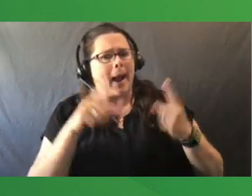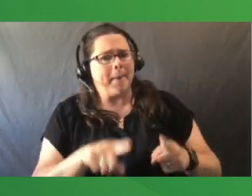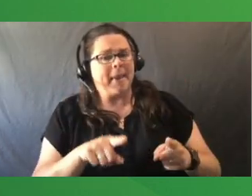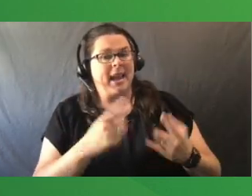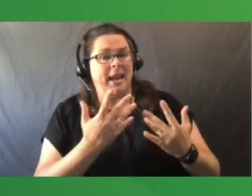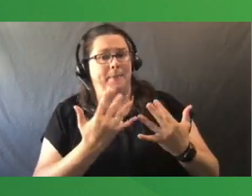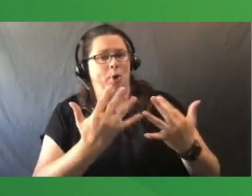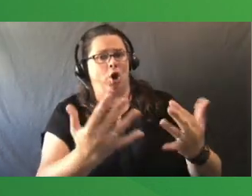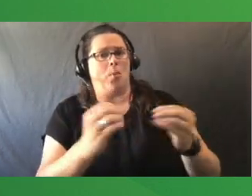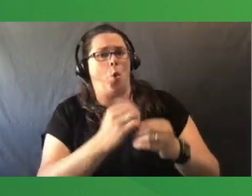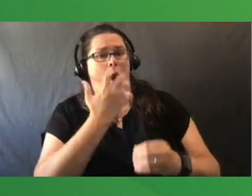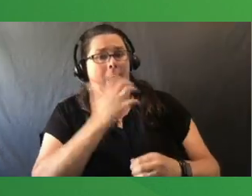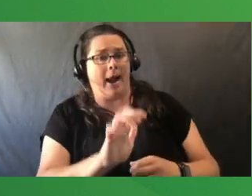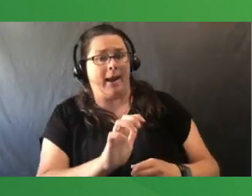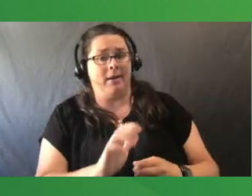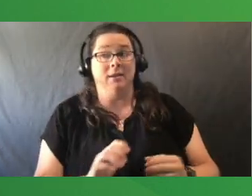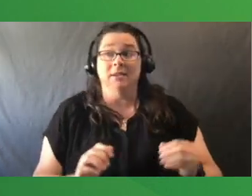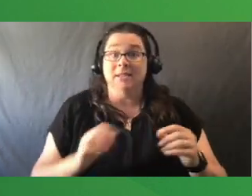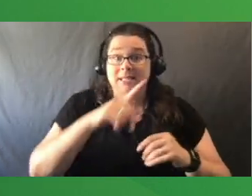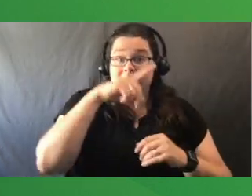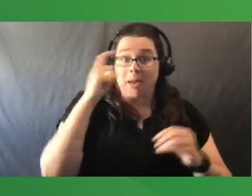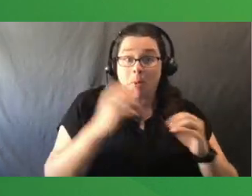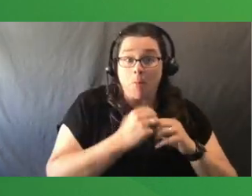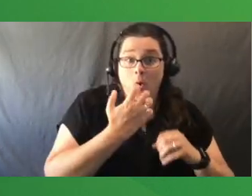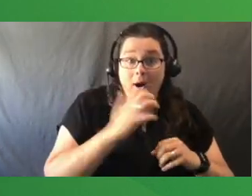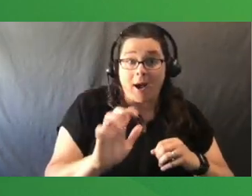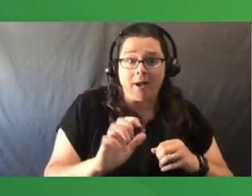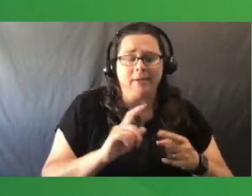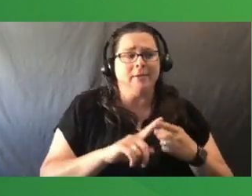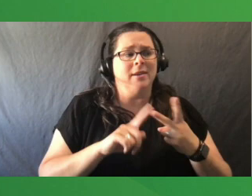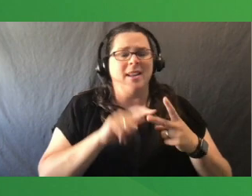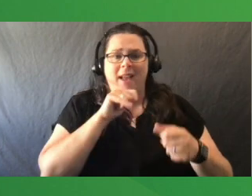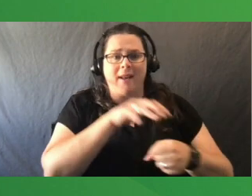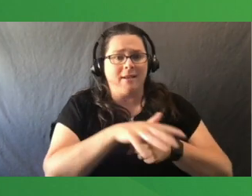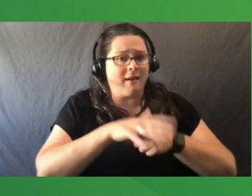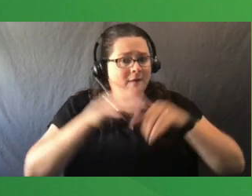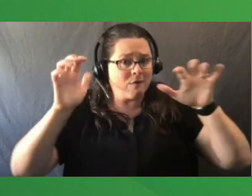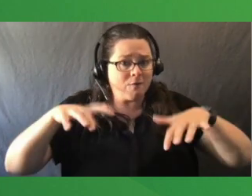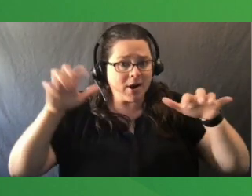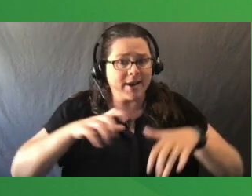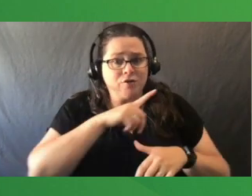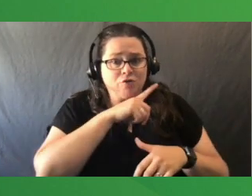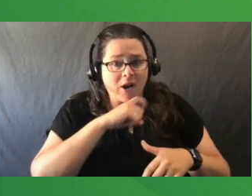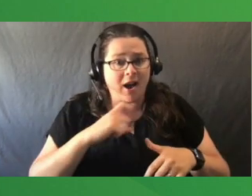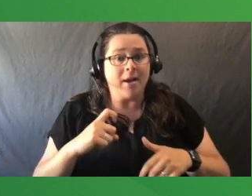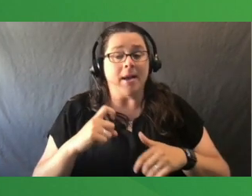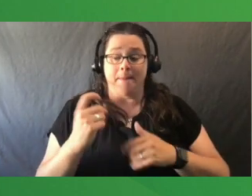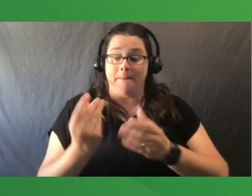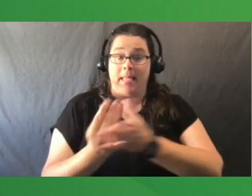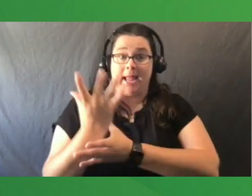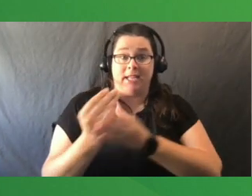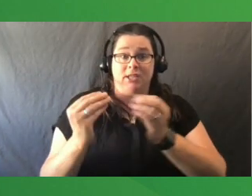Hotter summers and prolonged droughts have been making plants drier and more combustible.